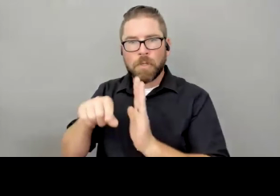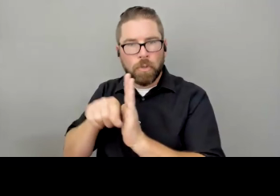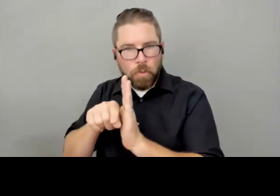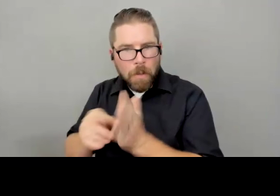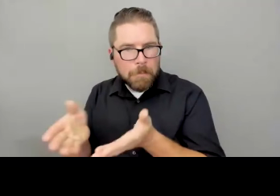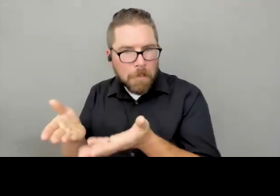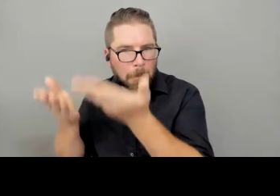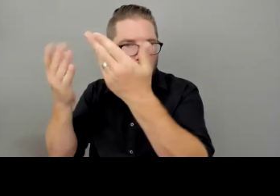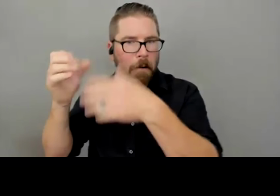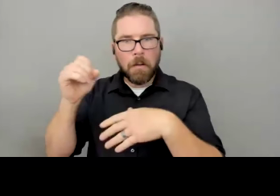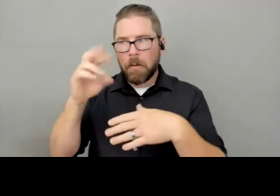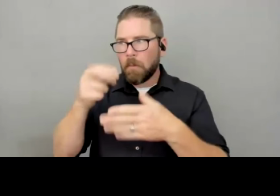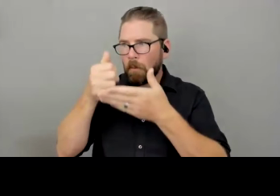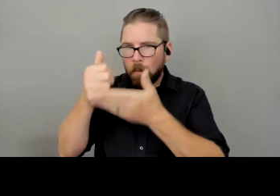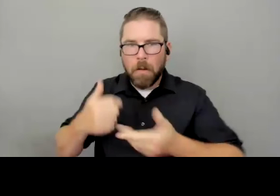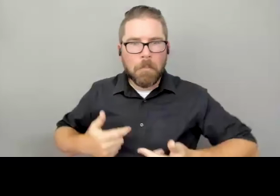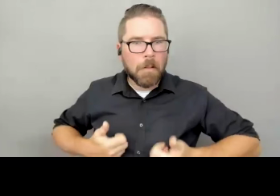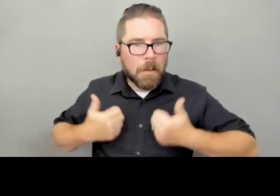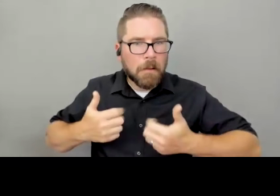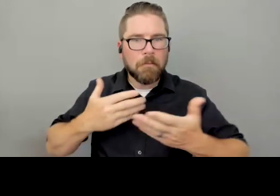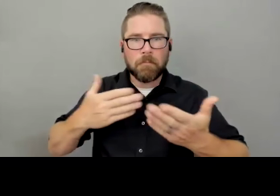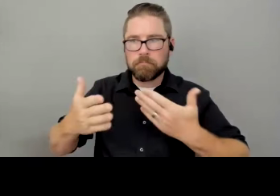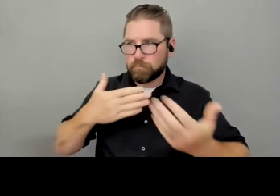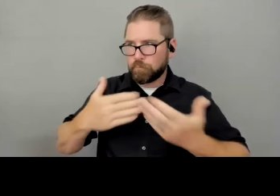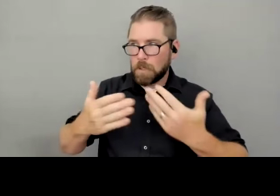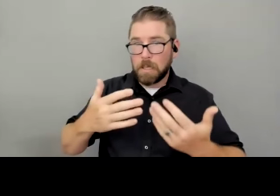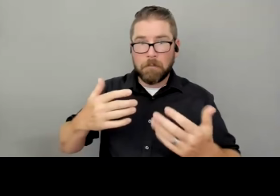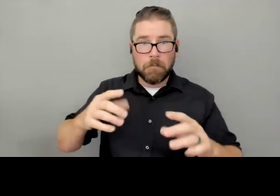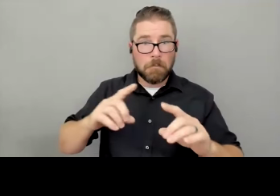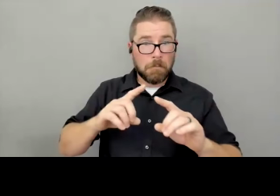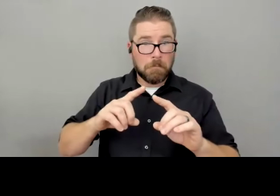If you, go ahead and let us know that that's closed or that's resolved,